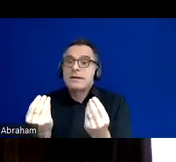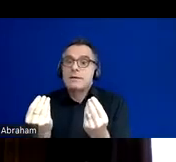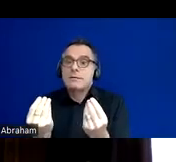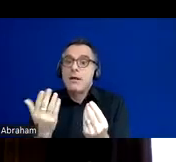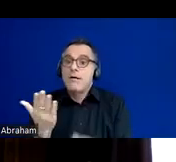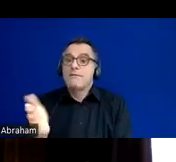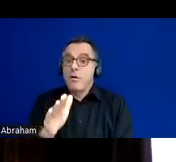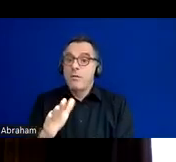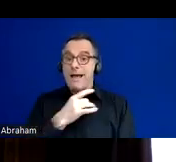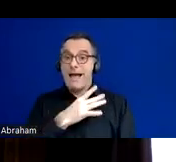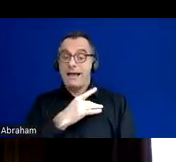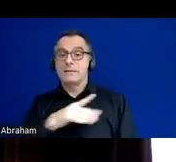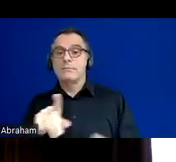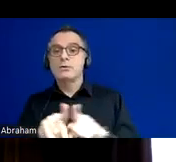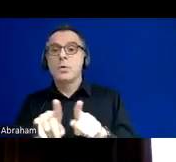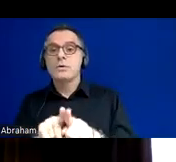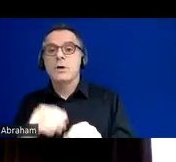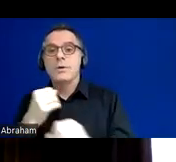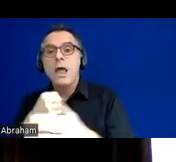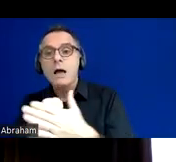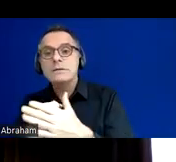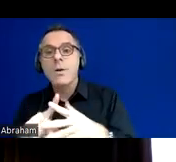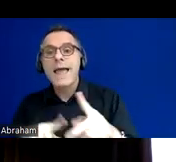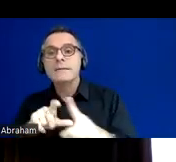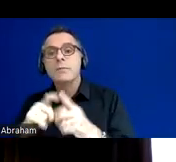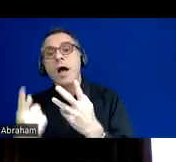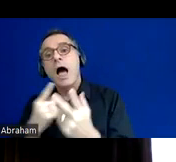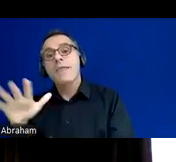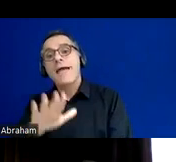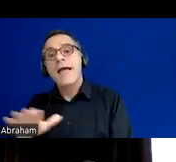but also, specifically, from Glasgow, Edinburgh and other areas where people were supporting the